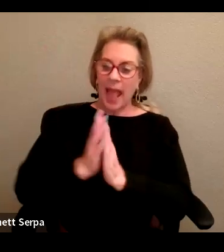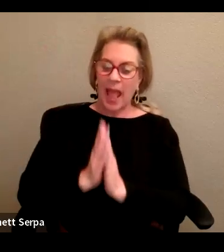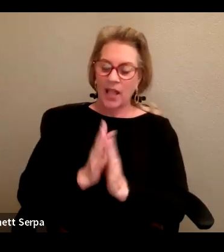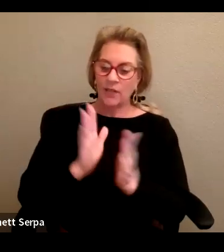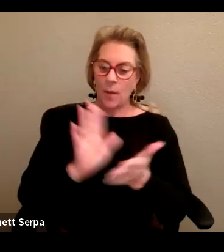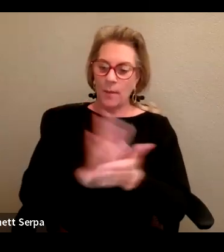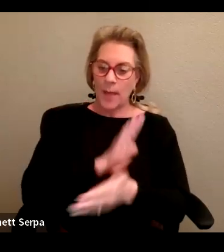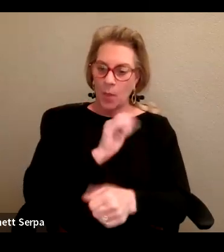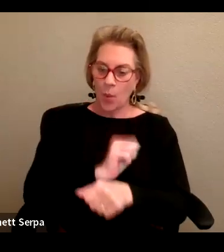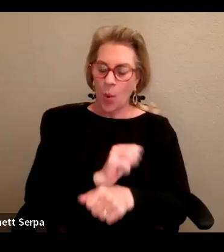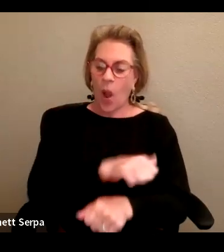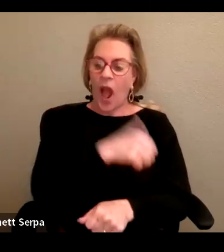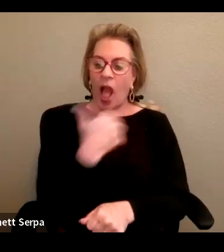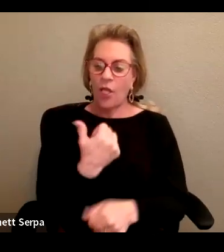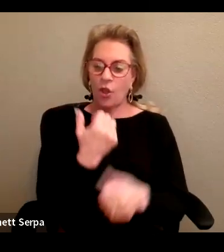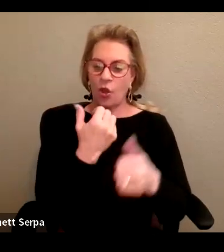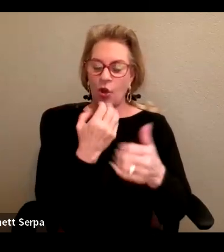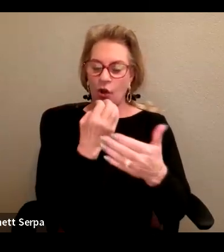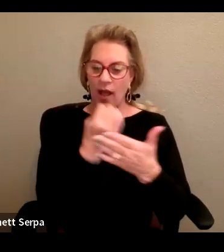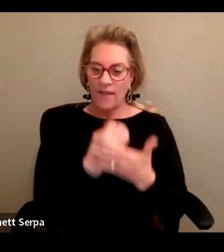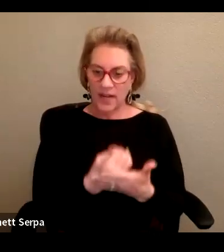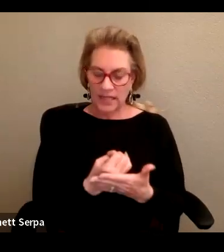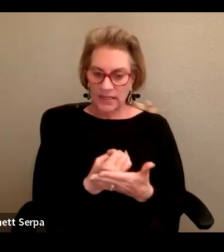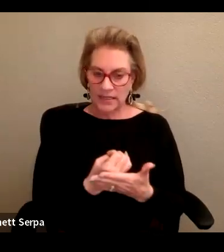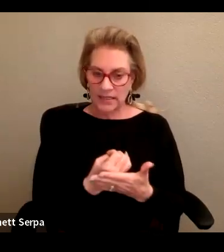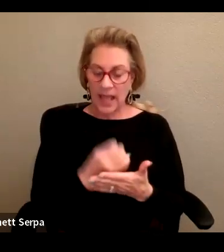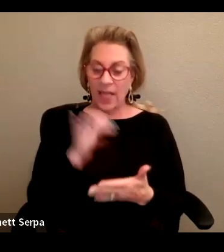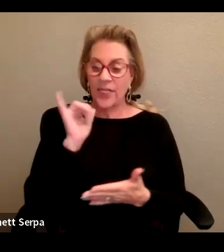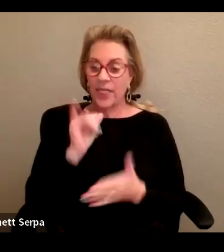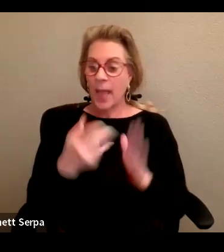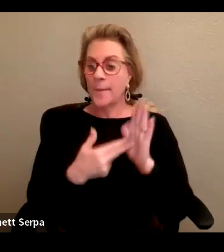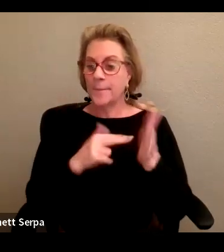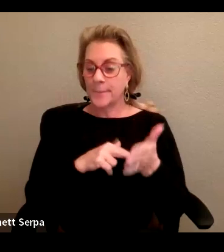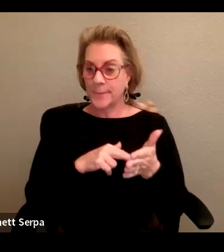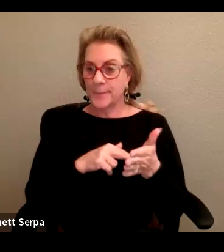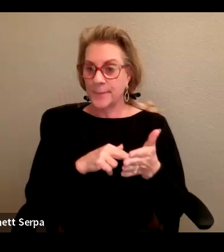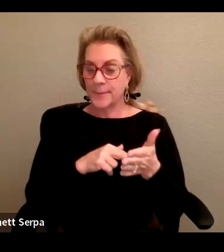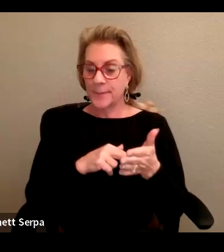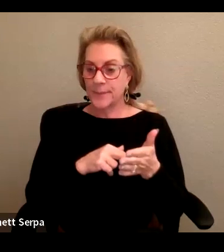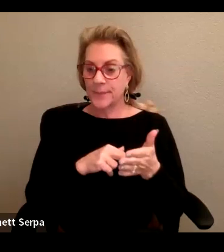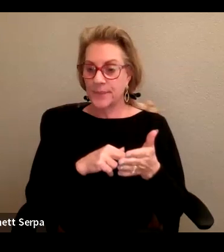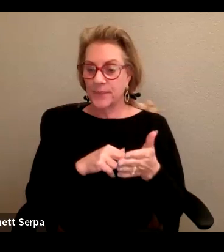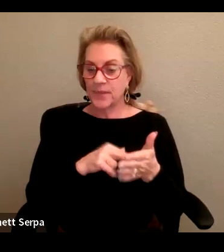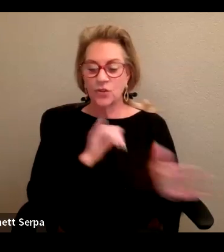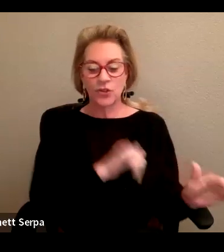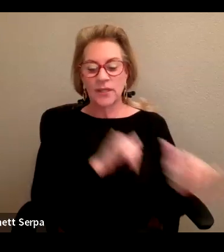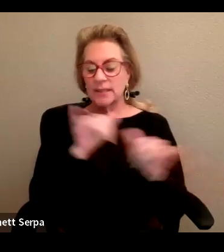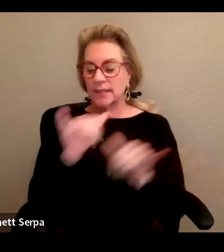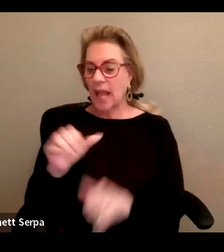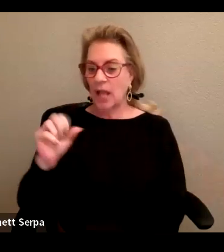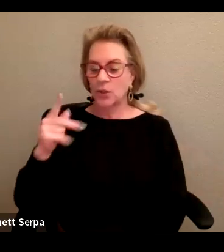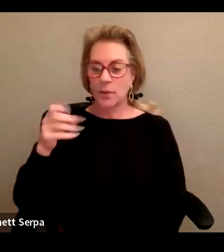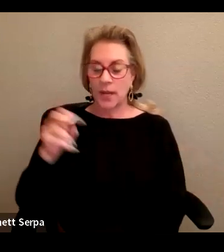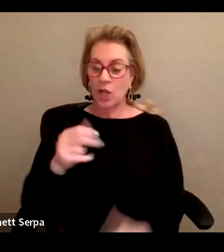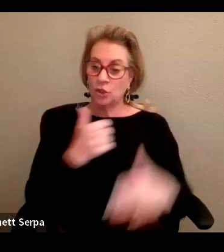evidence an administrative subpoena as to say like an administrator subpoena a shelter staff need not